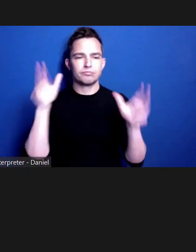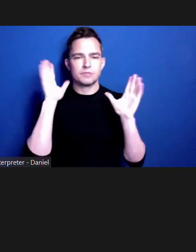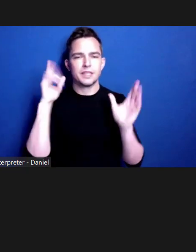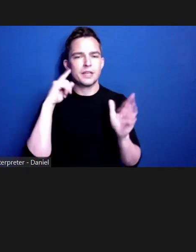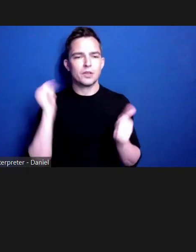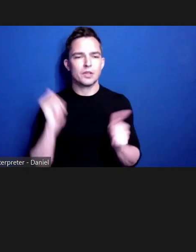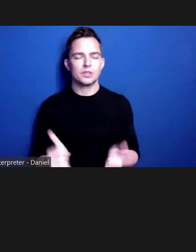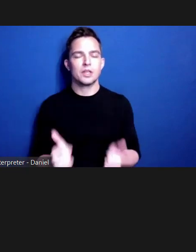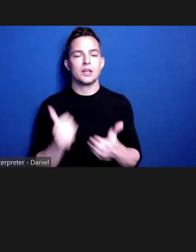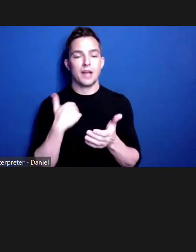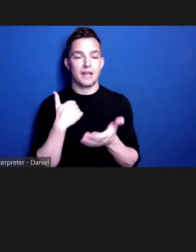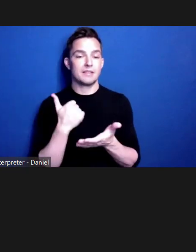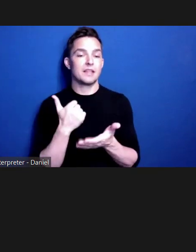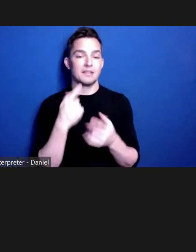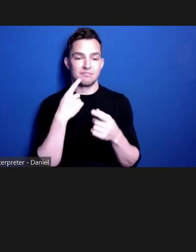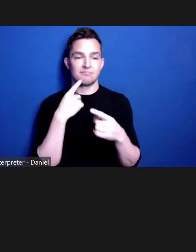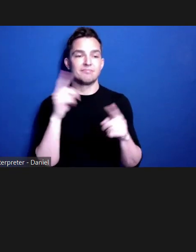These children are learning, driving and they are communicating.